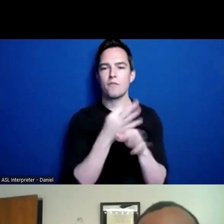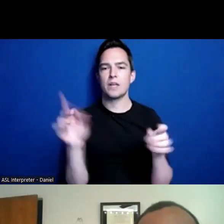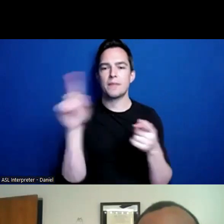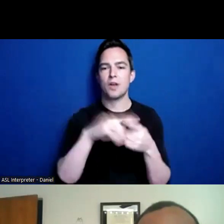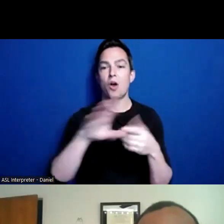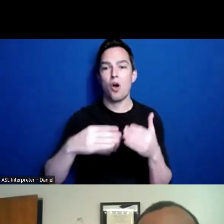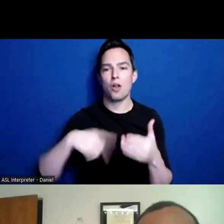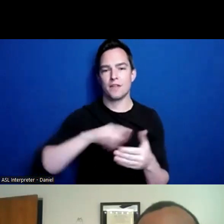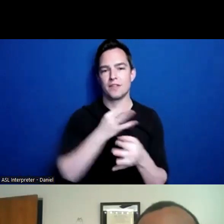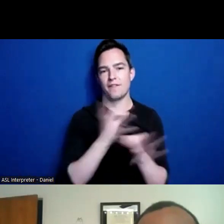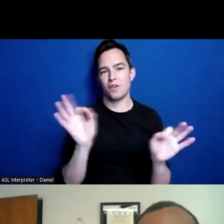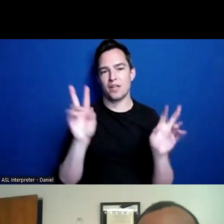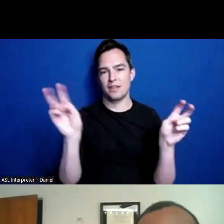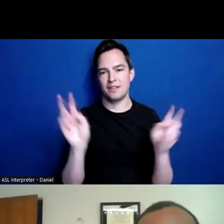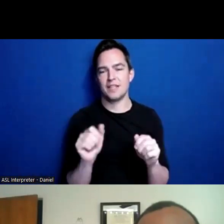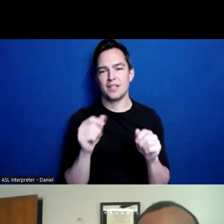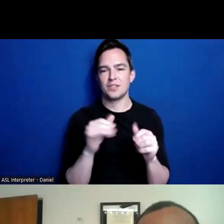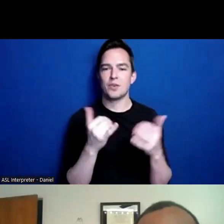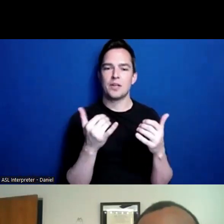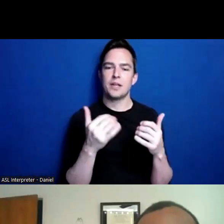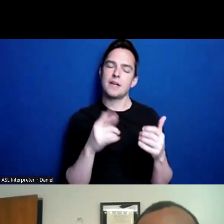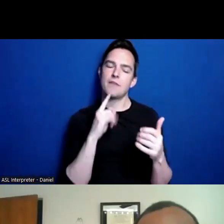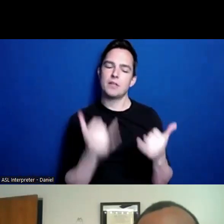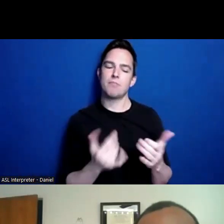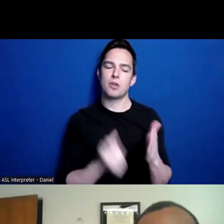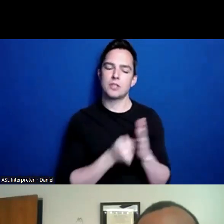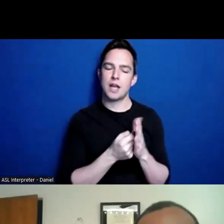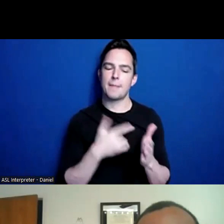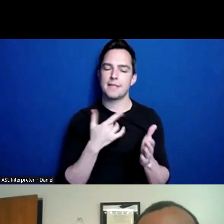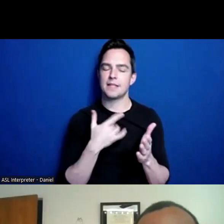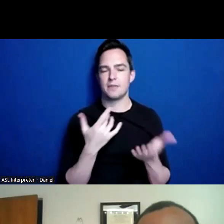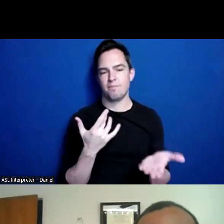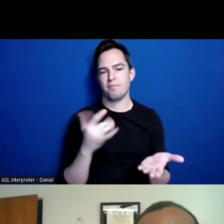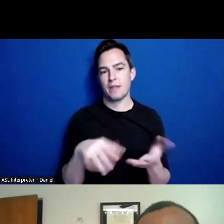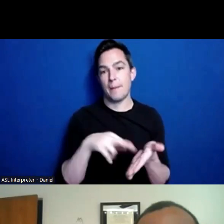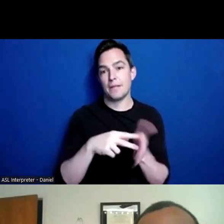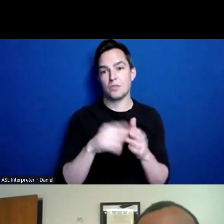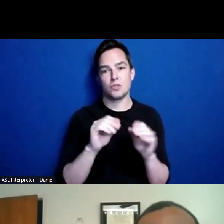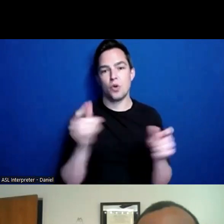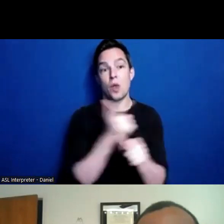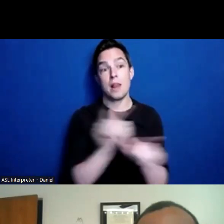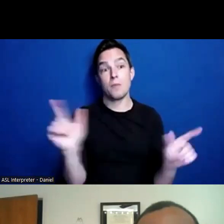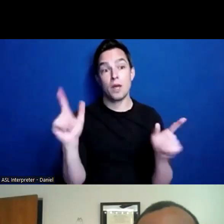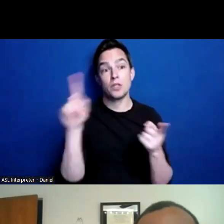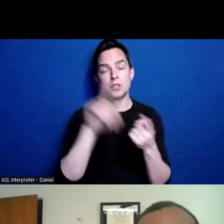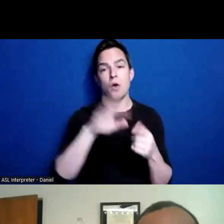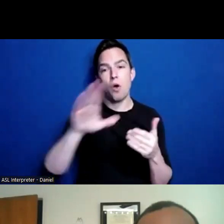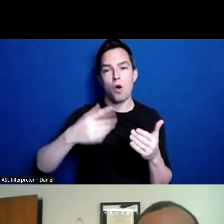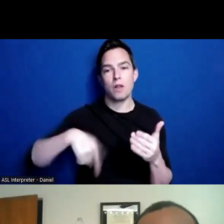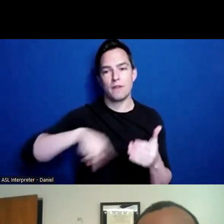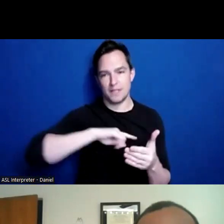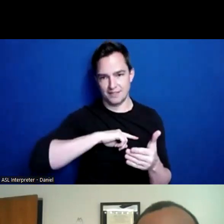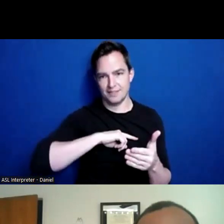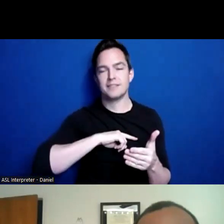I think in a very modern sense like that means that there's no liberation until all of us have